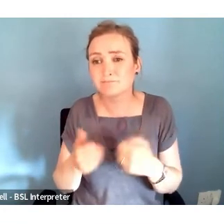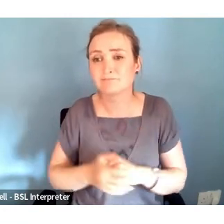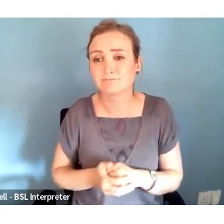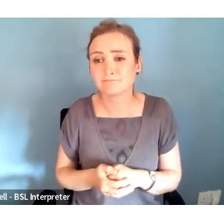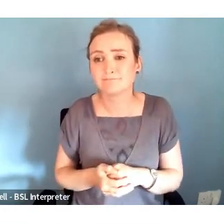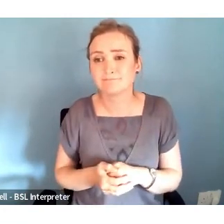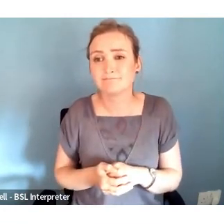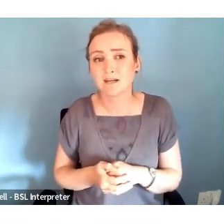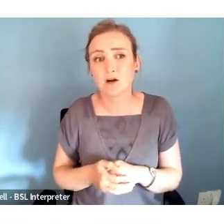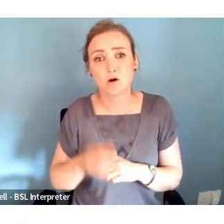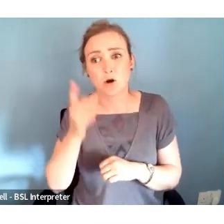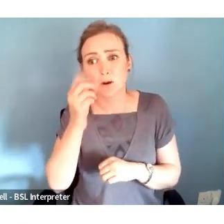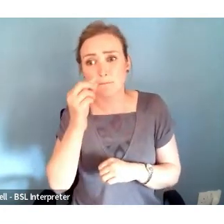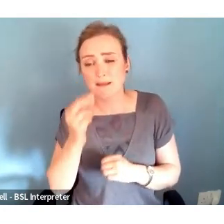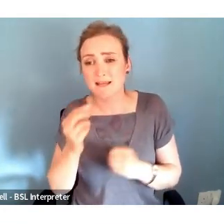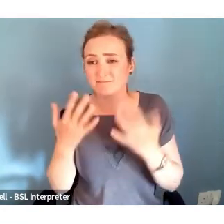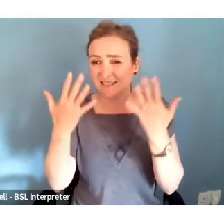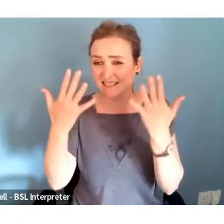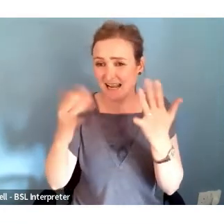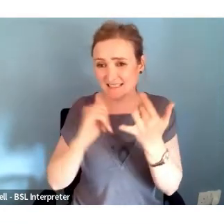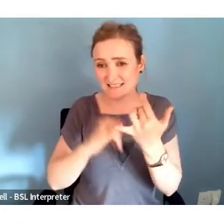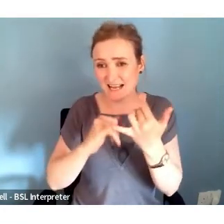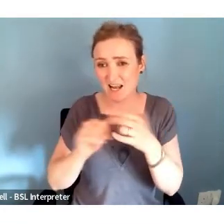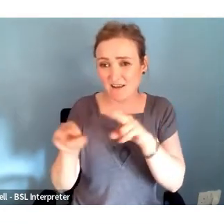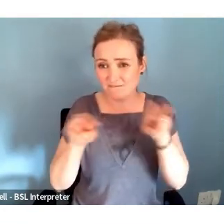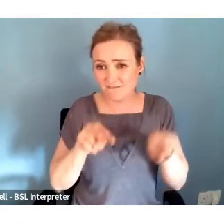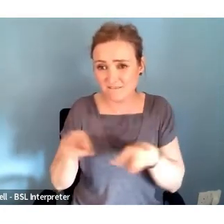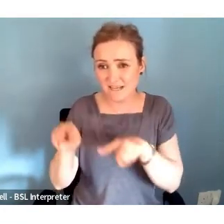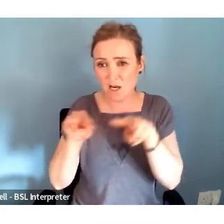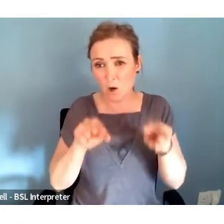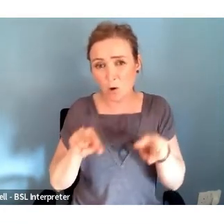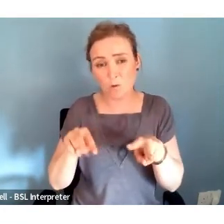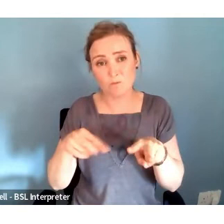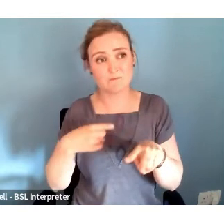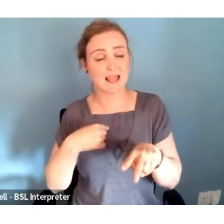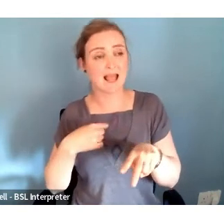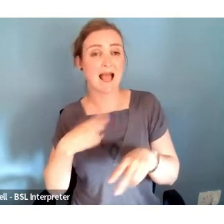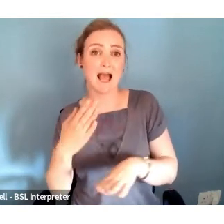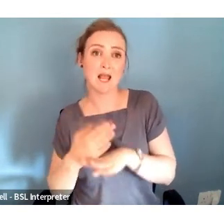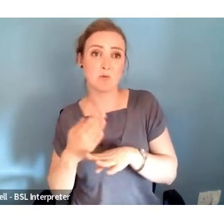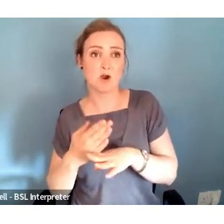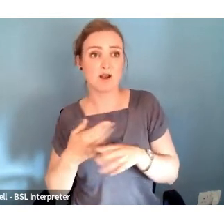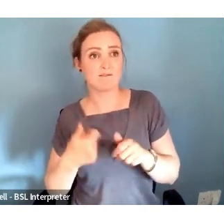ten-second video of: I work for this organisation and I have X condition